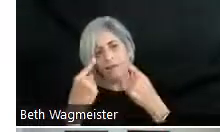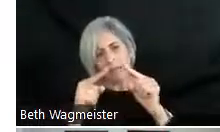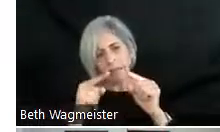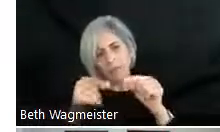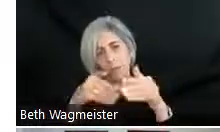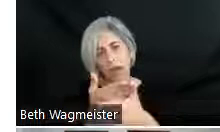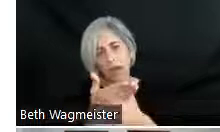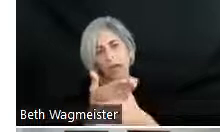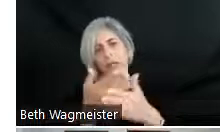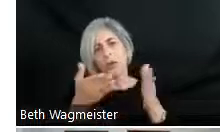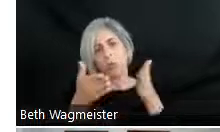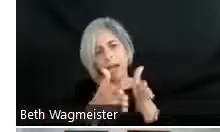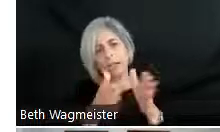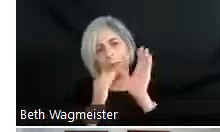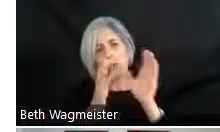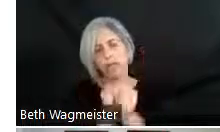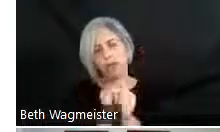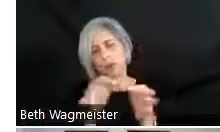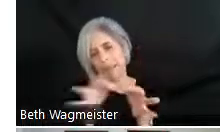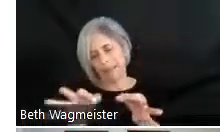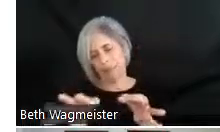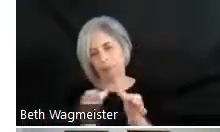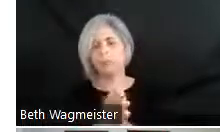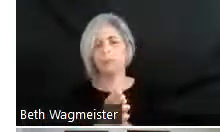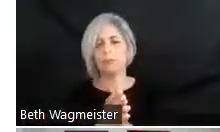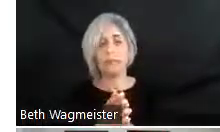Some other ways you could use it we mentioned a few right now. Ask the experts are really